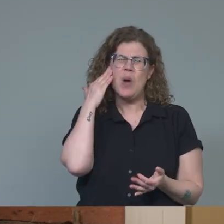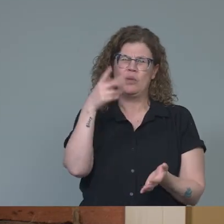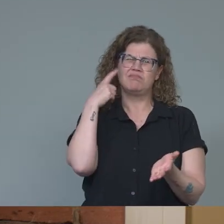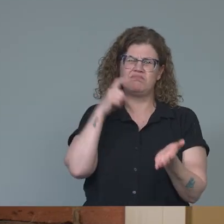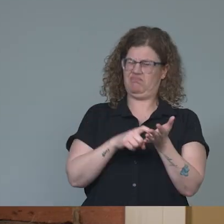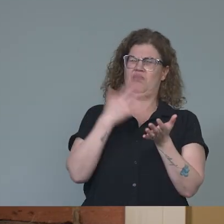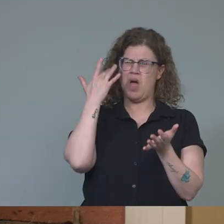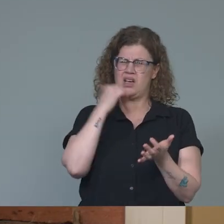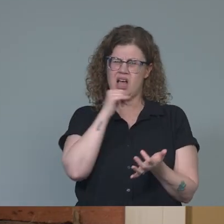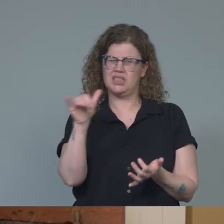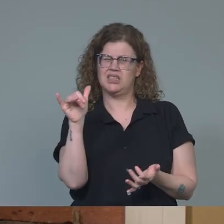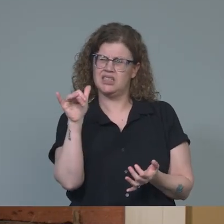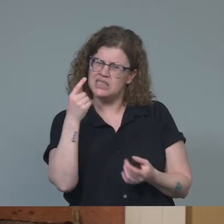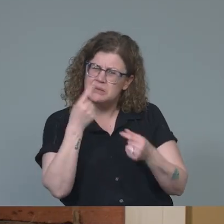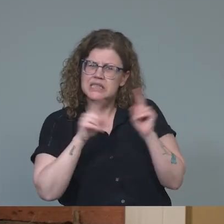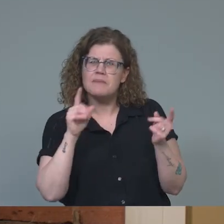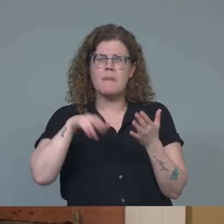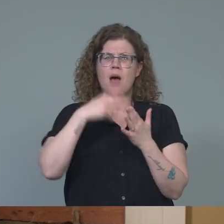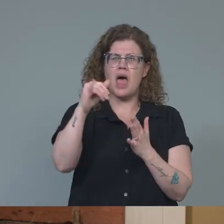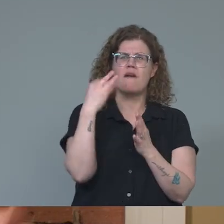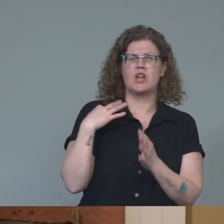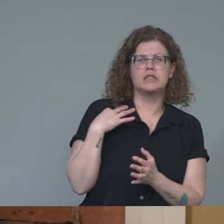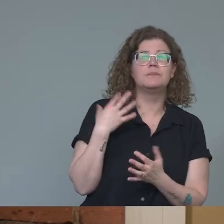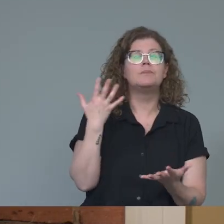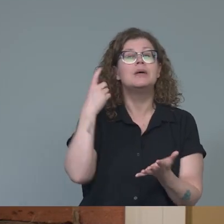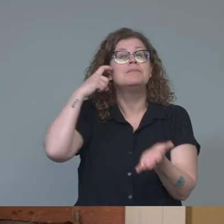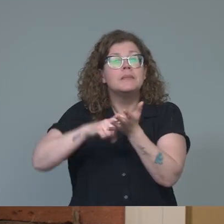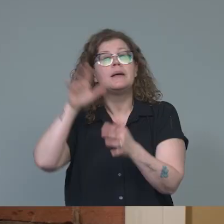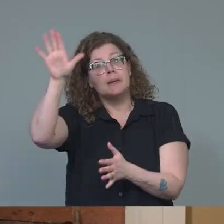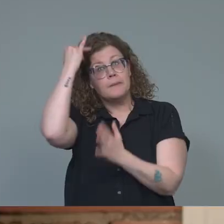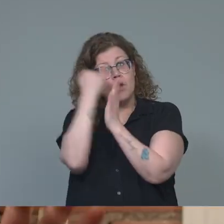and interactive, it's not an engaging way of drawing people into the process.